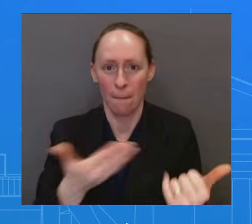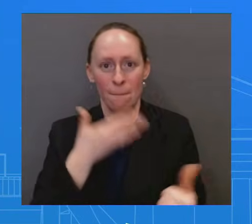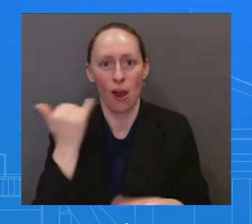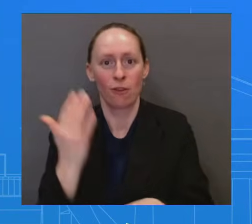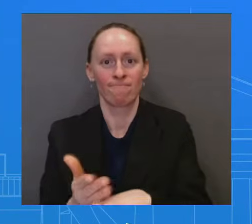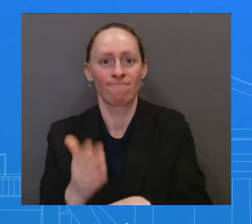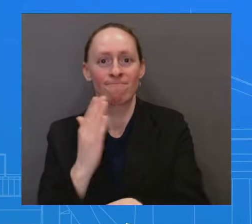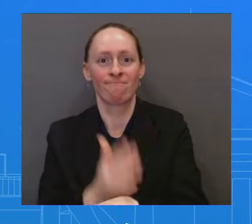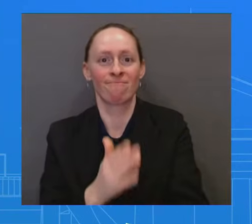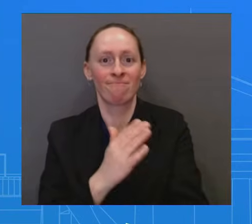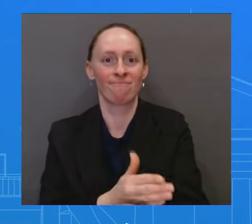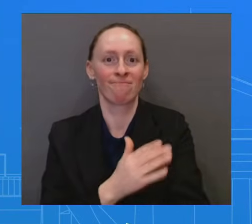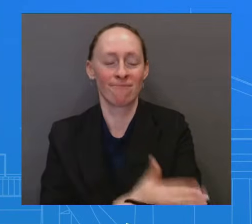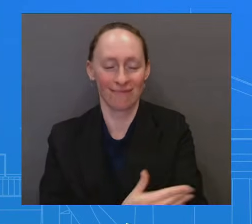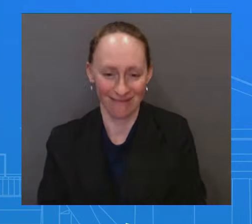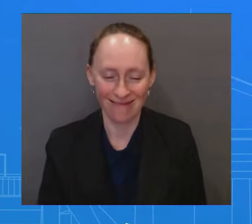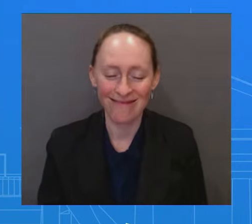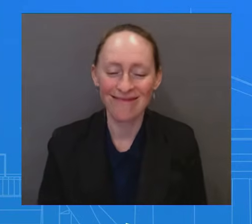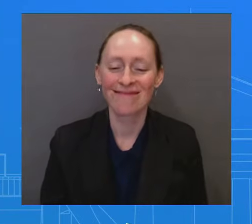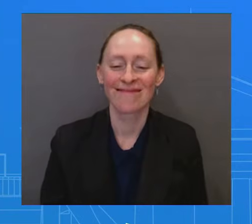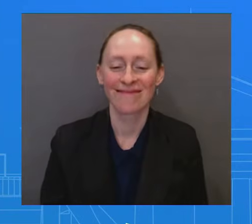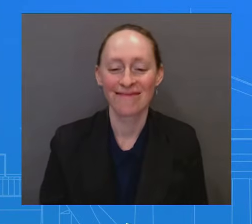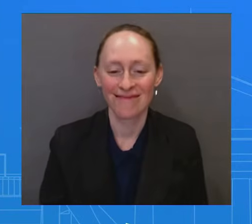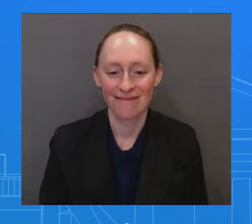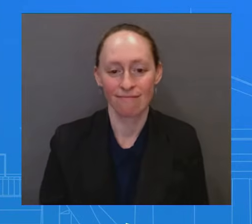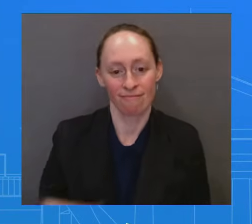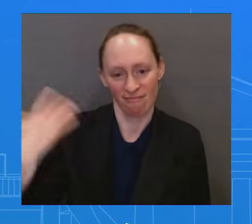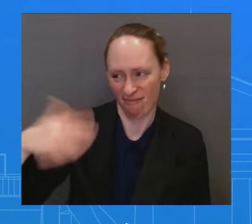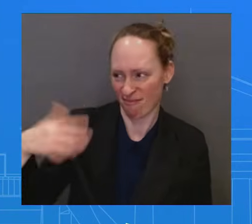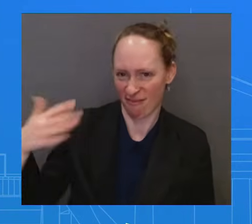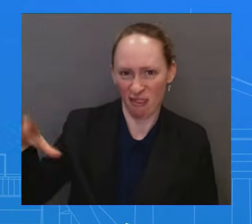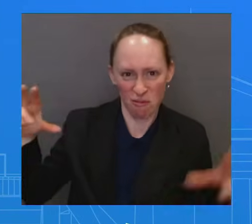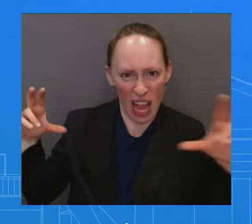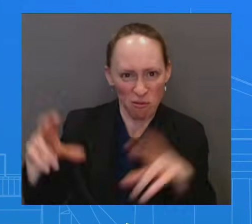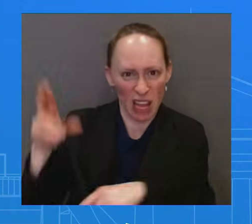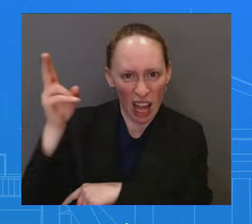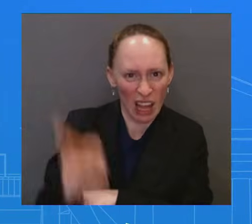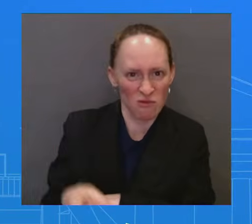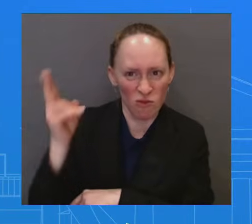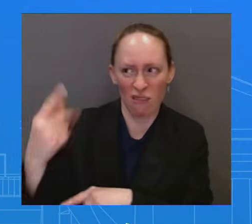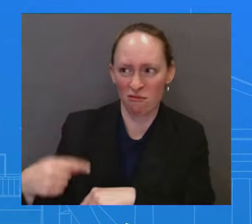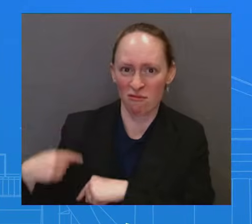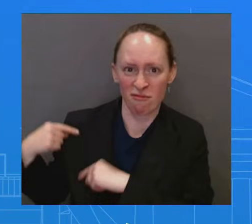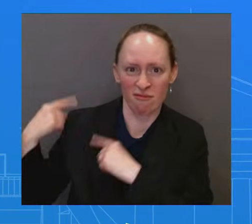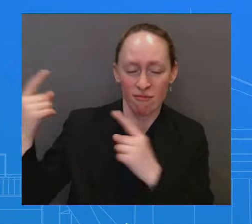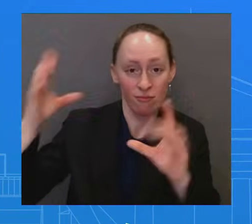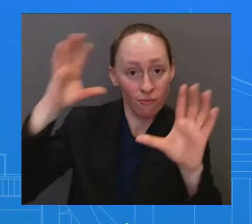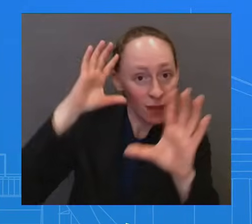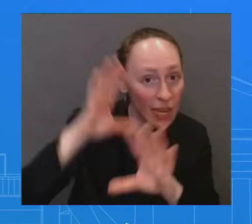will continue building on this pres- -- on -- on this progress that we've made the first two years in the years ahead.